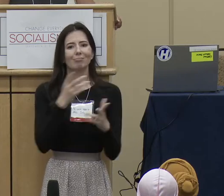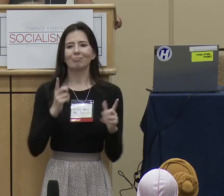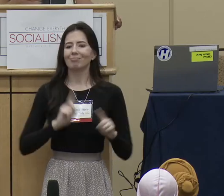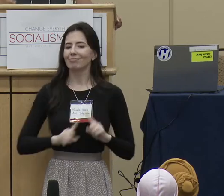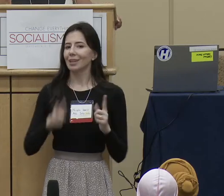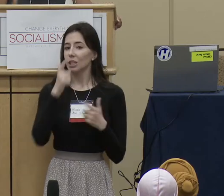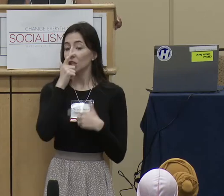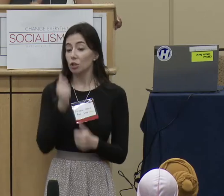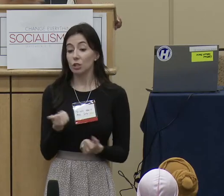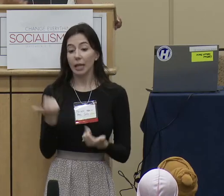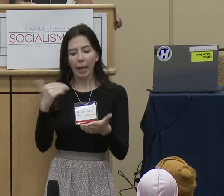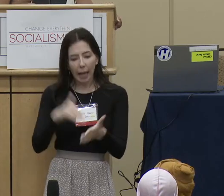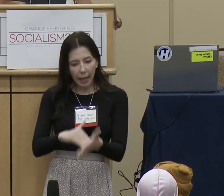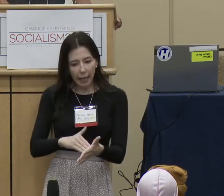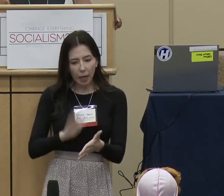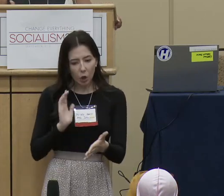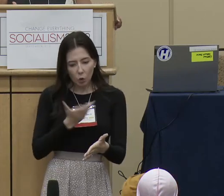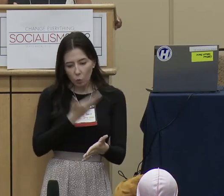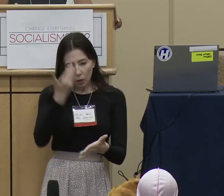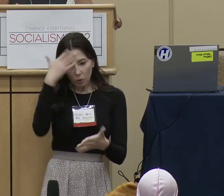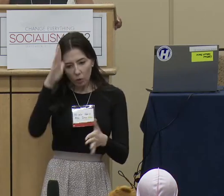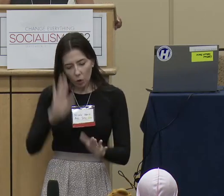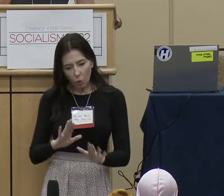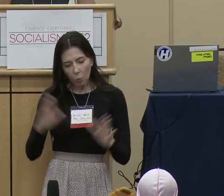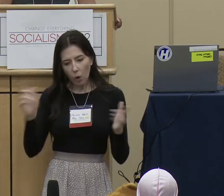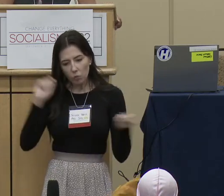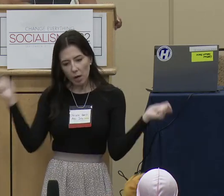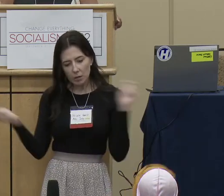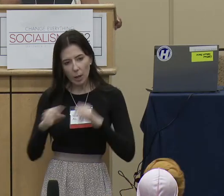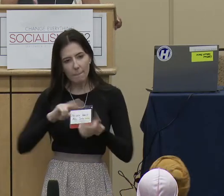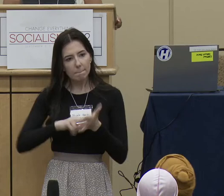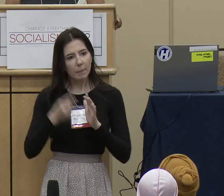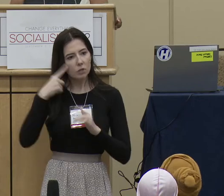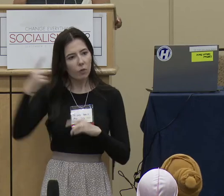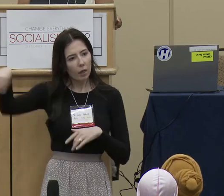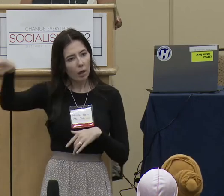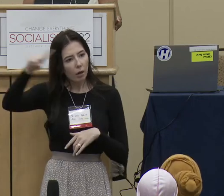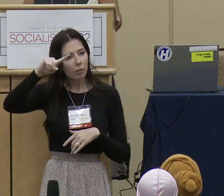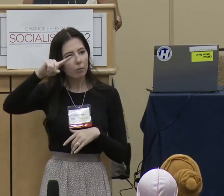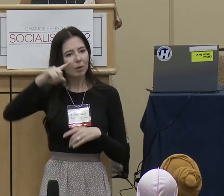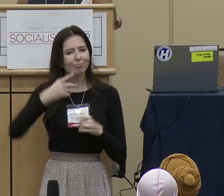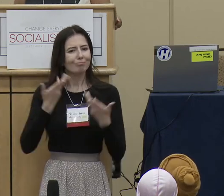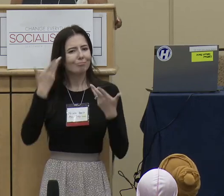revolution of some sort will change things for the better. So, it's interesting. Again, we don't know what revolution